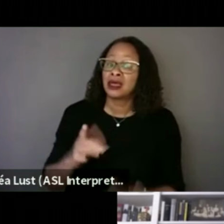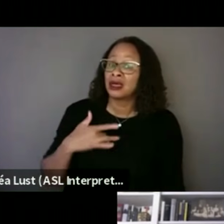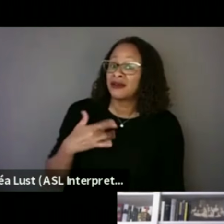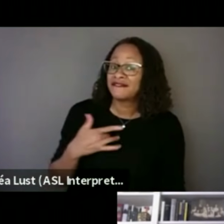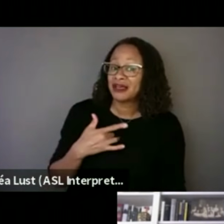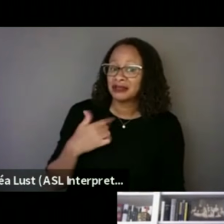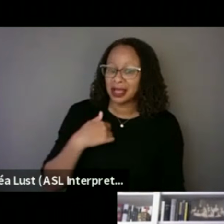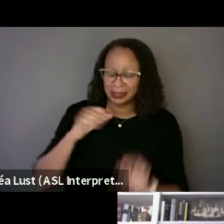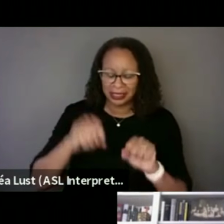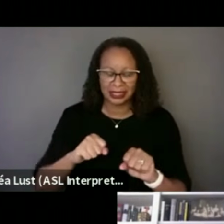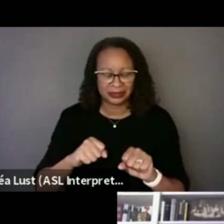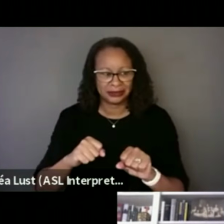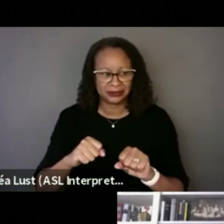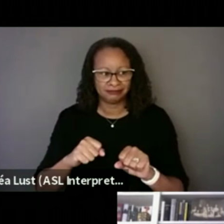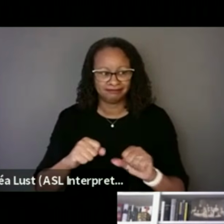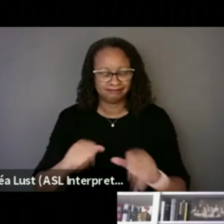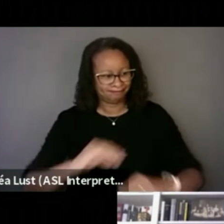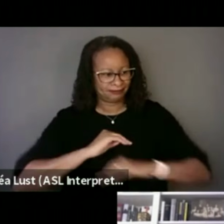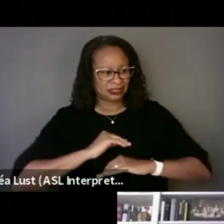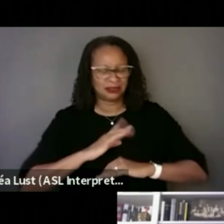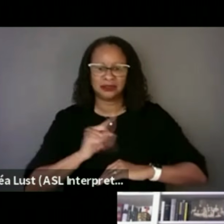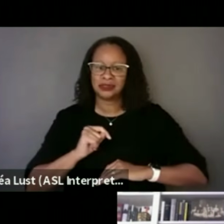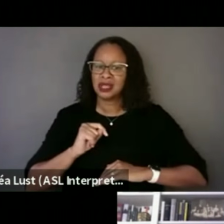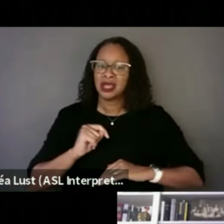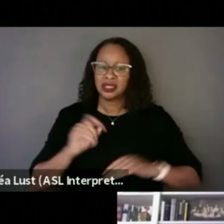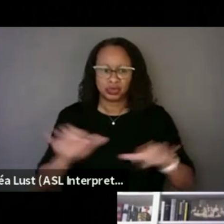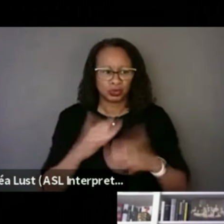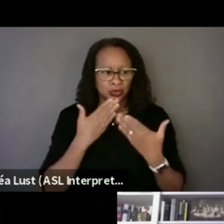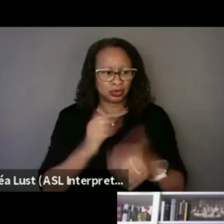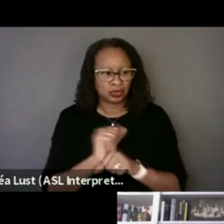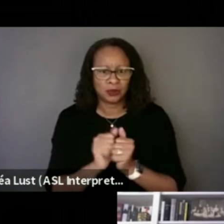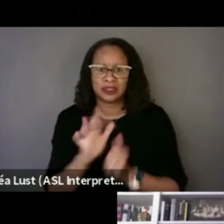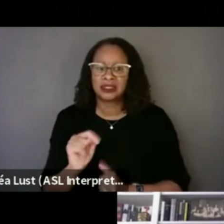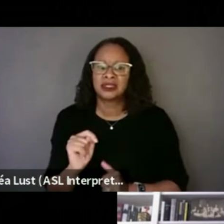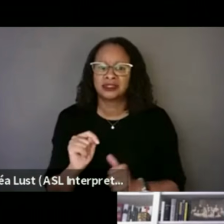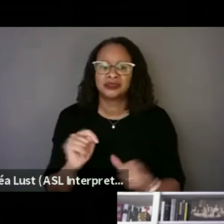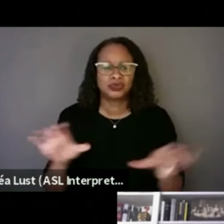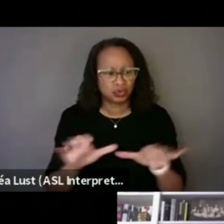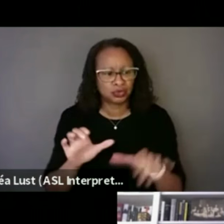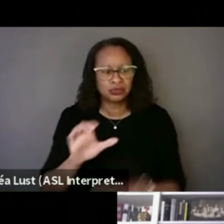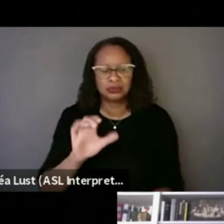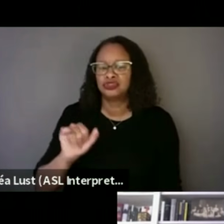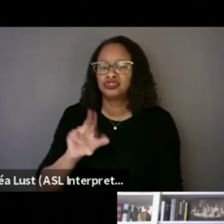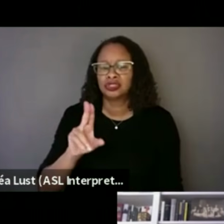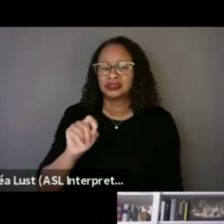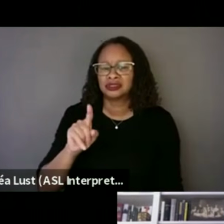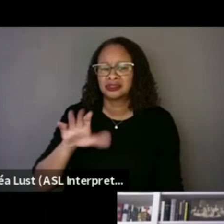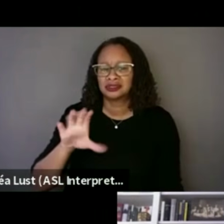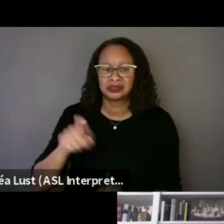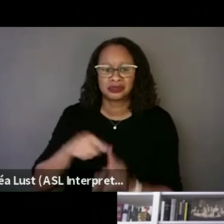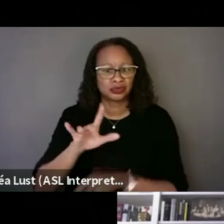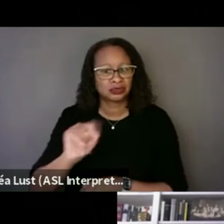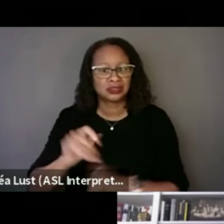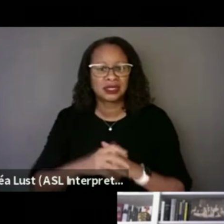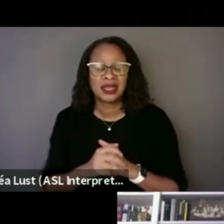do justice to this is just to be, you know, it's sort of... I think of the films that sort of my experience